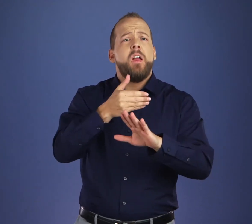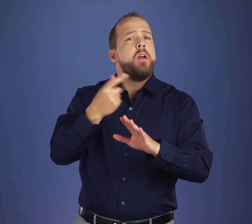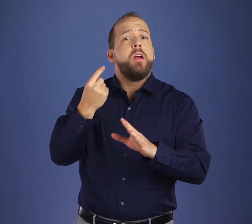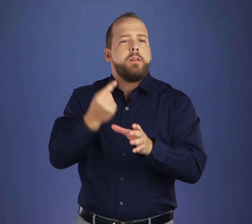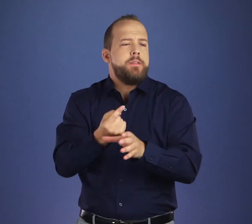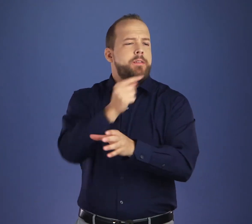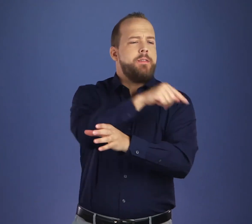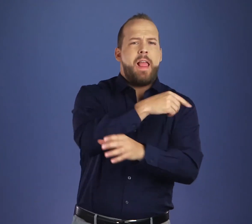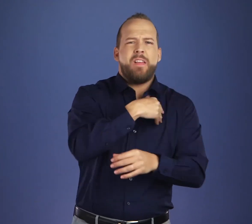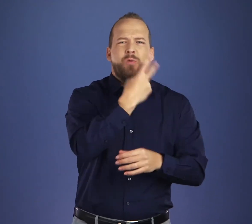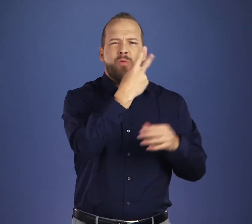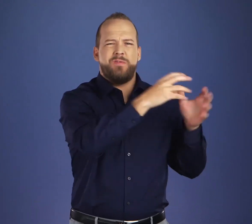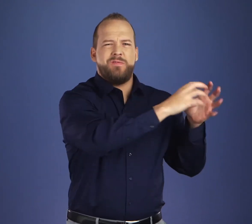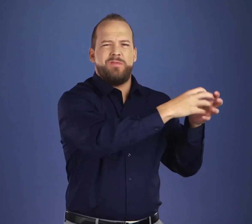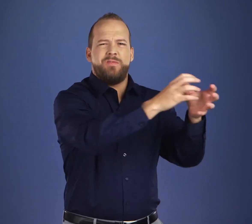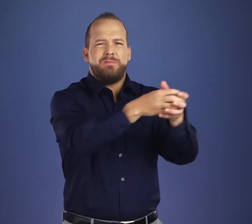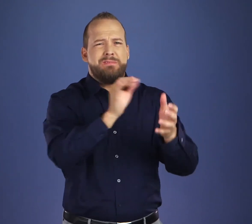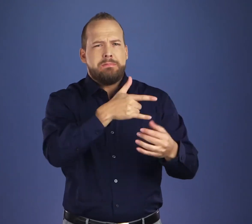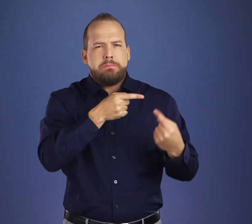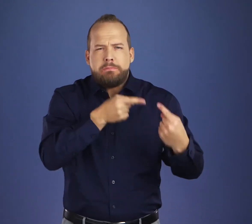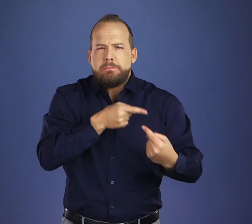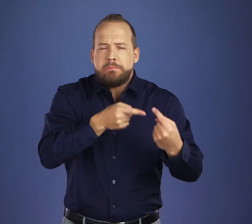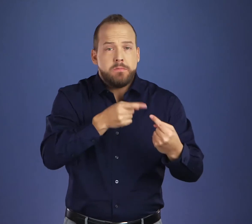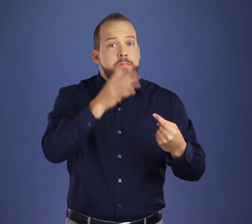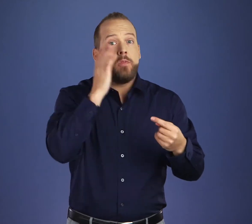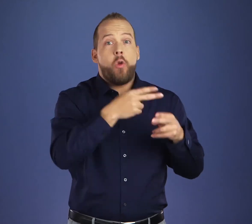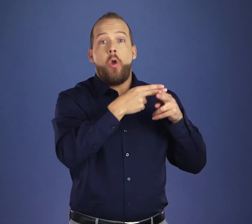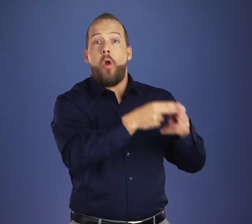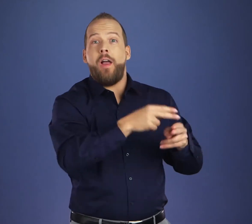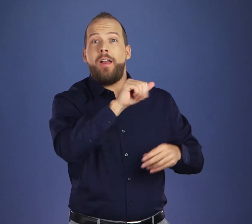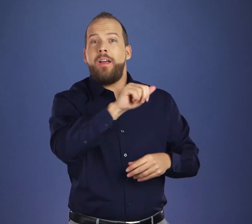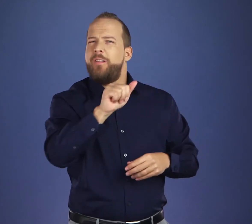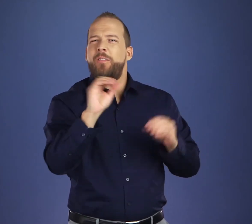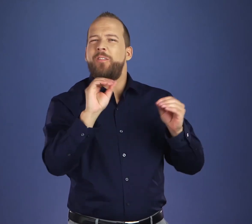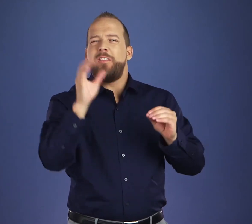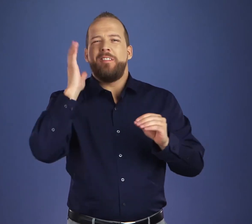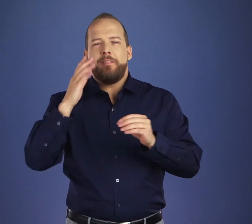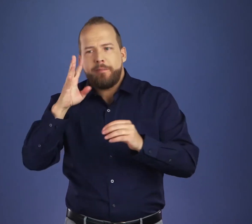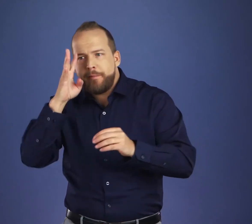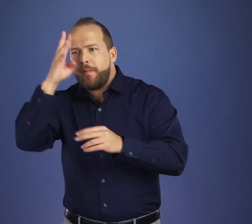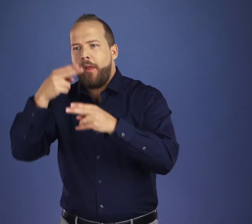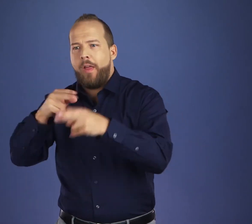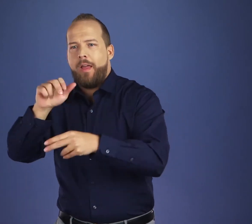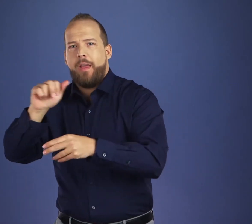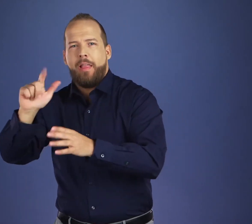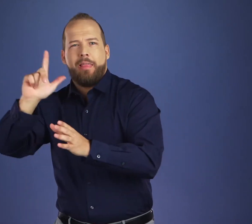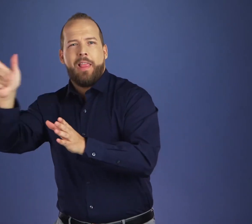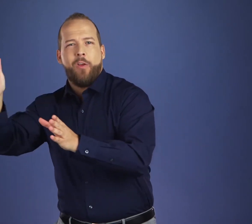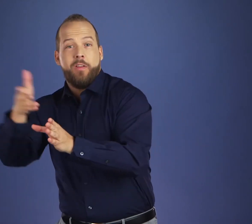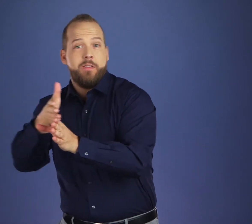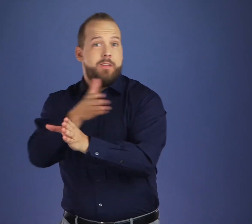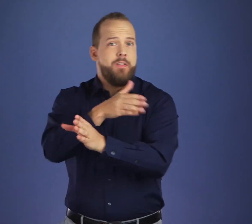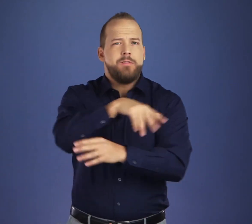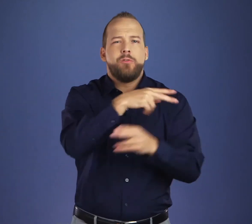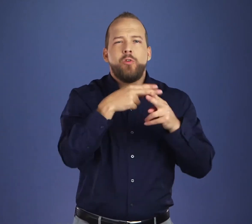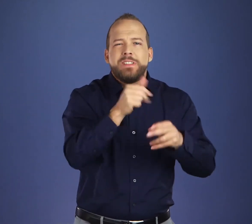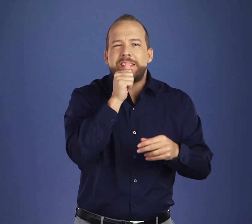In that time nothing could be seen but two struggling, nameless groups of alcoholics trying to hold their faces up to the light.